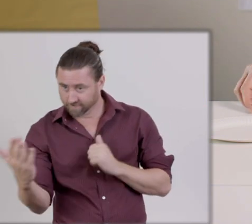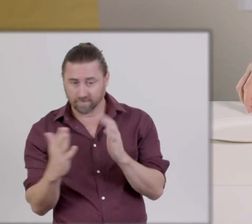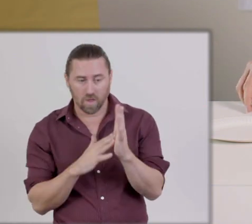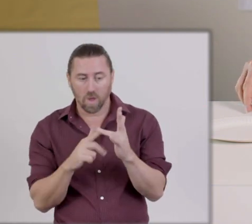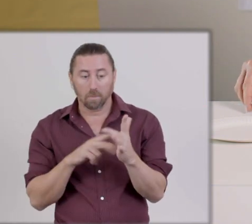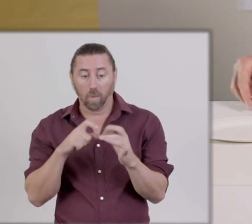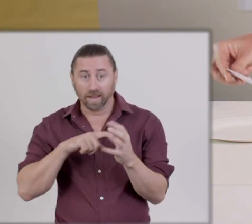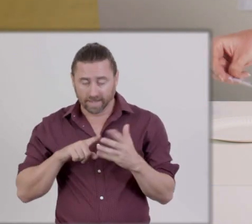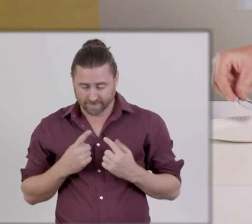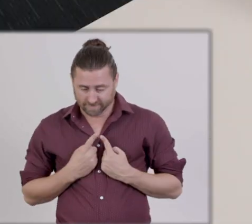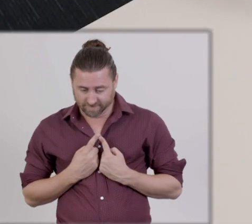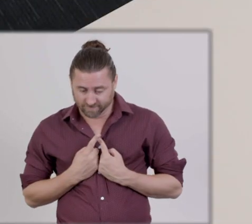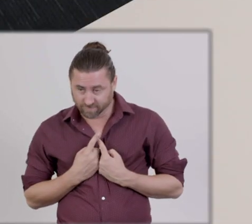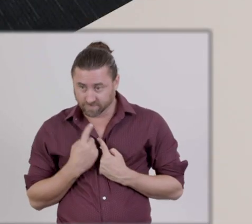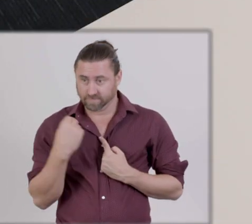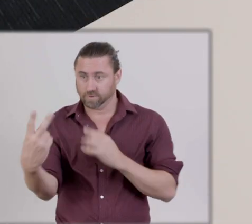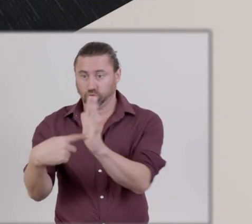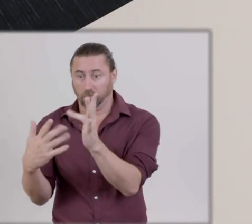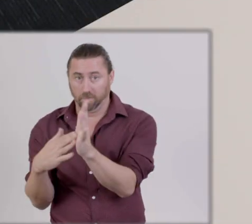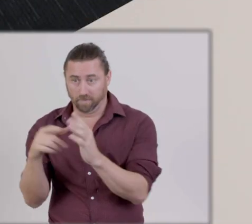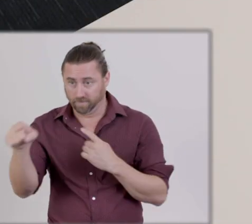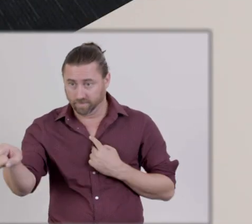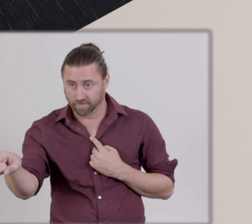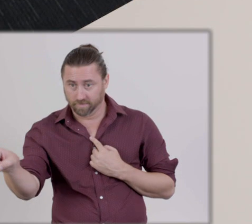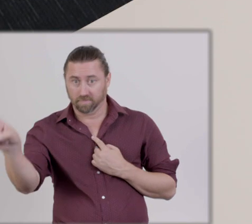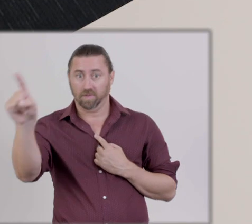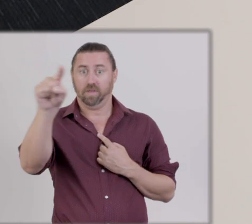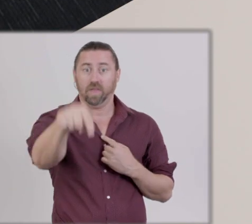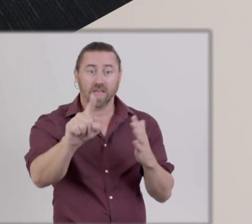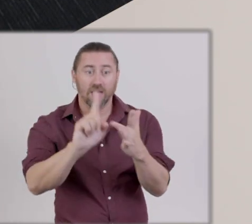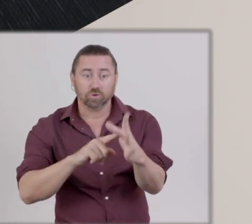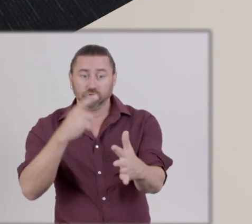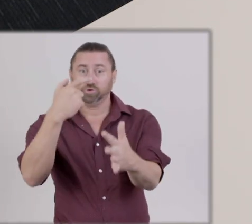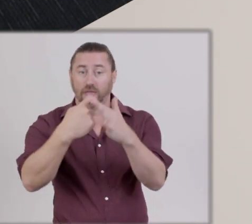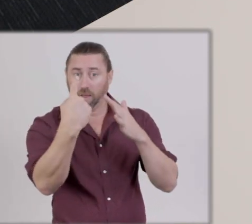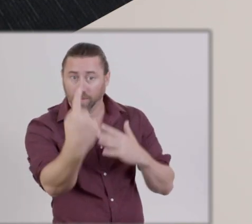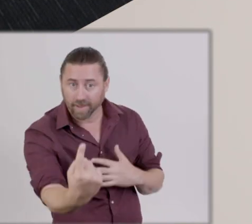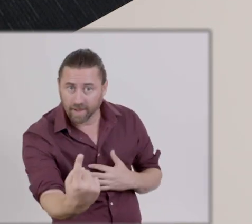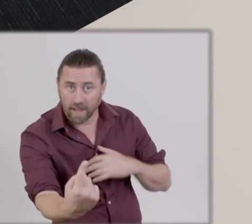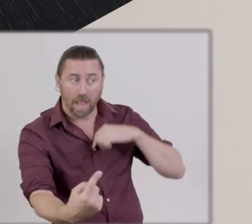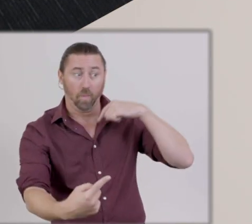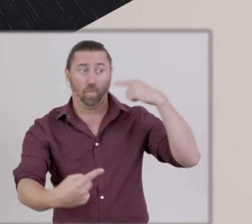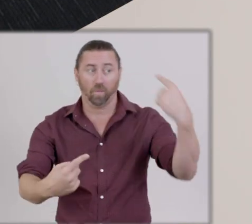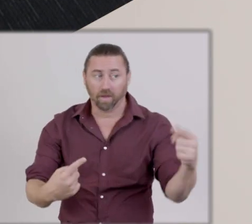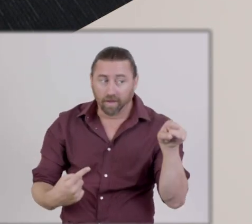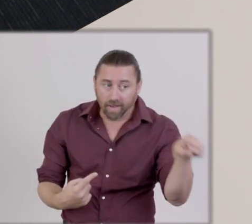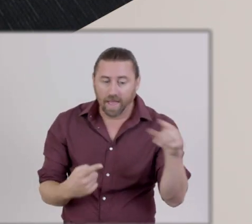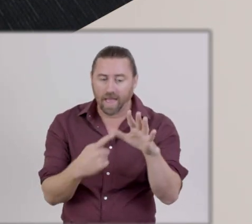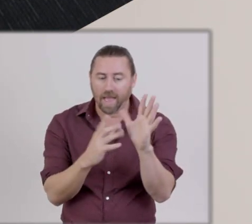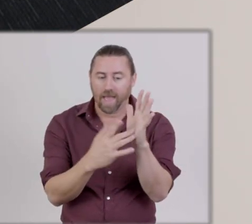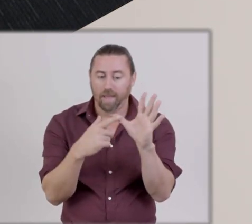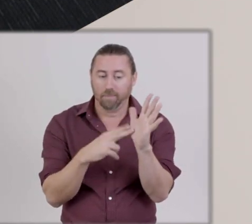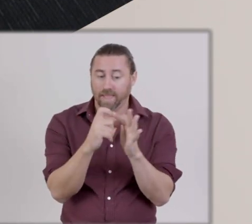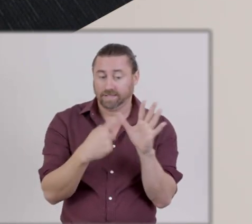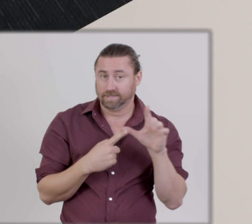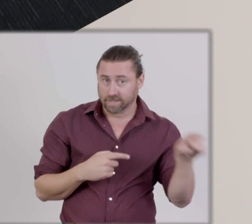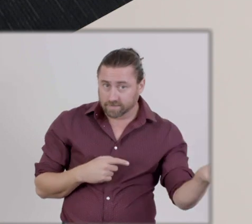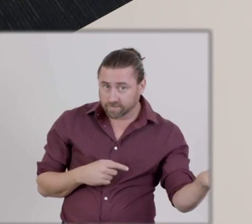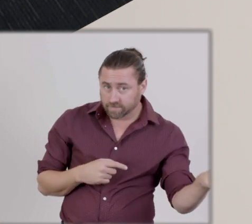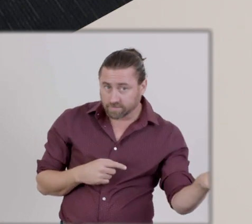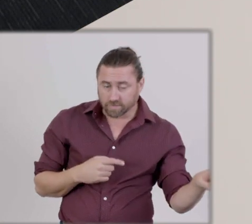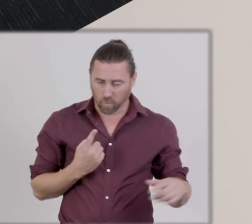One biscuit to Monique, one biscuit to Tom, one biscuit to Jack, and one biscuit to Amanda.